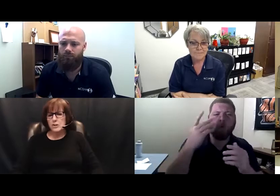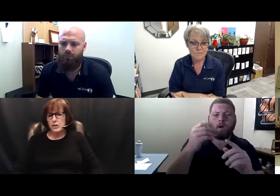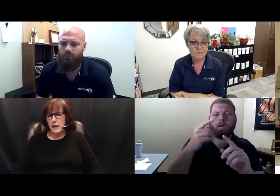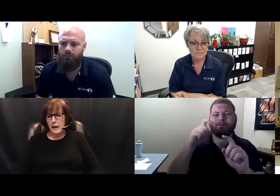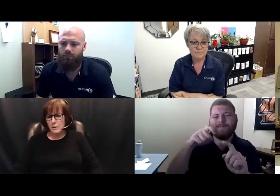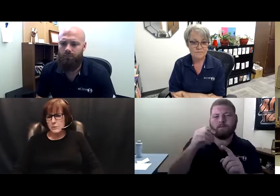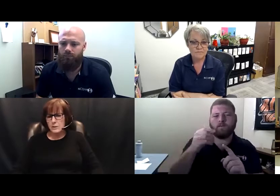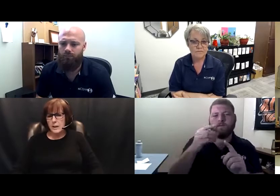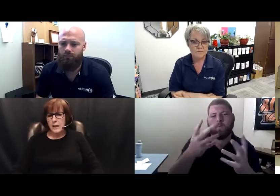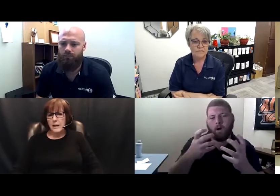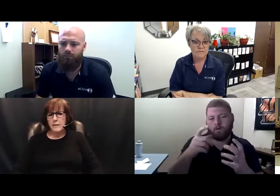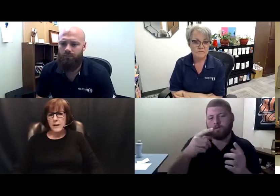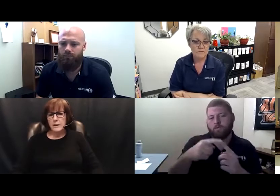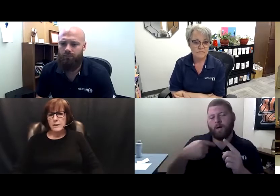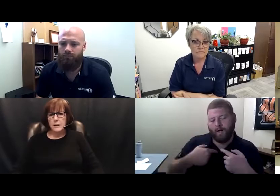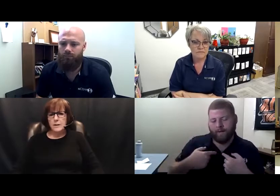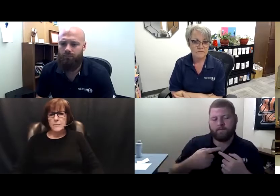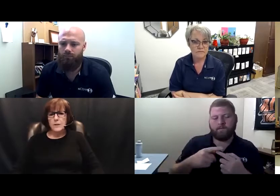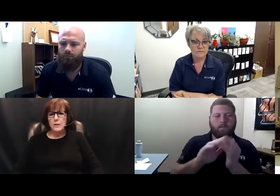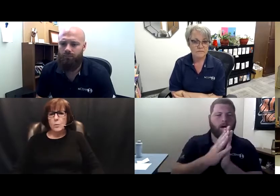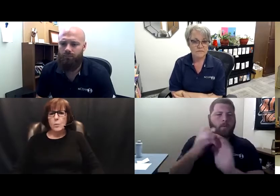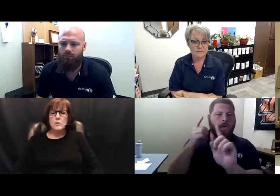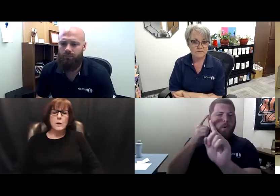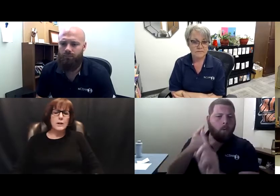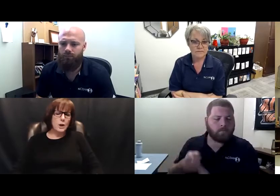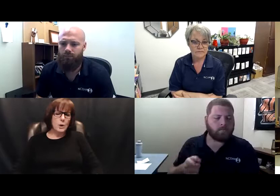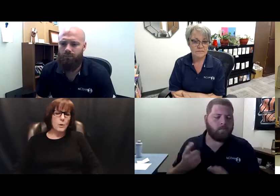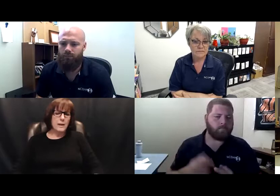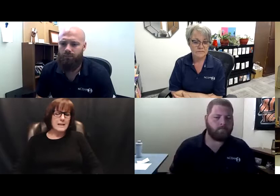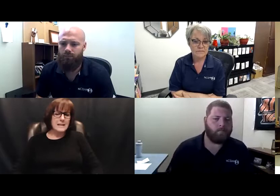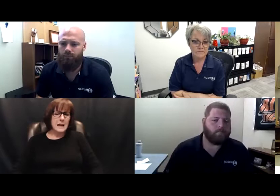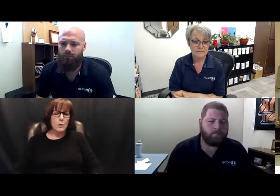other out, and then what do I know and need I